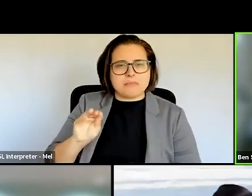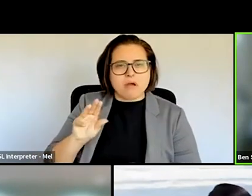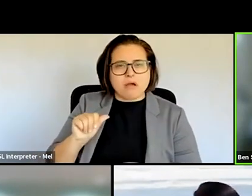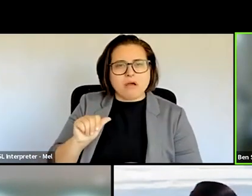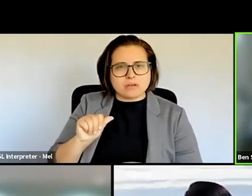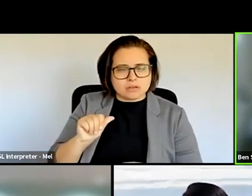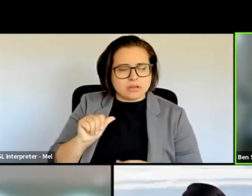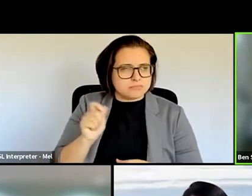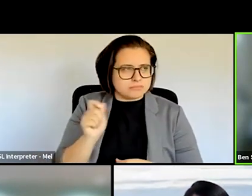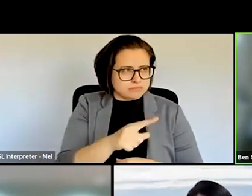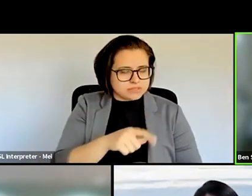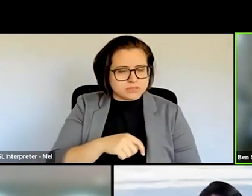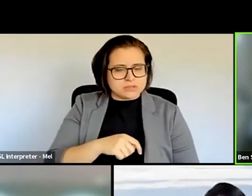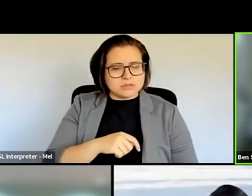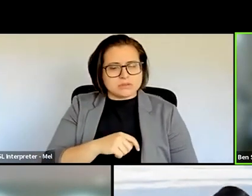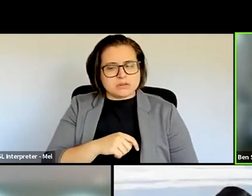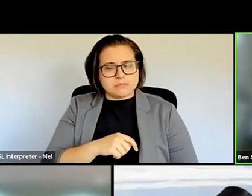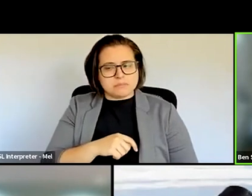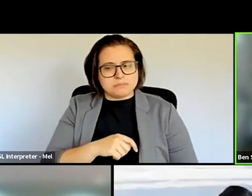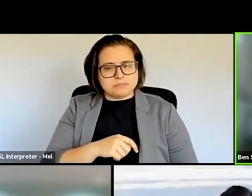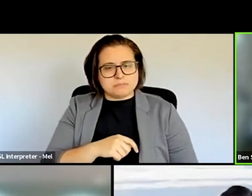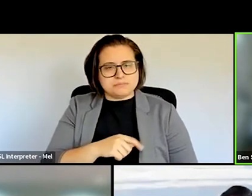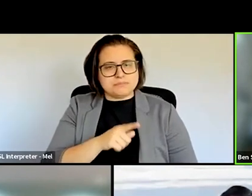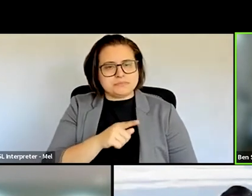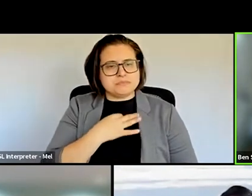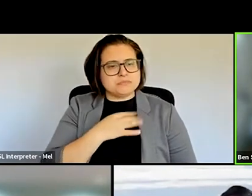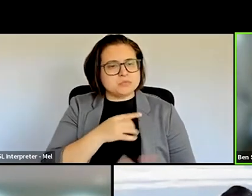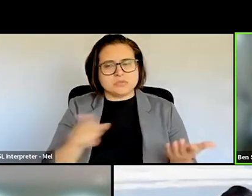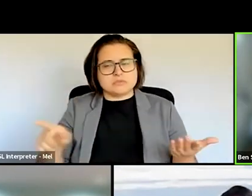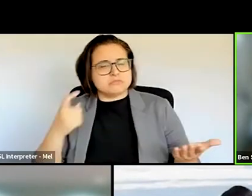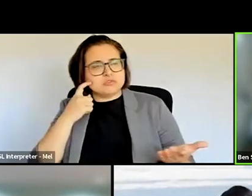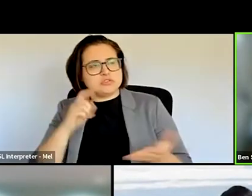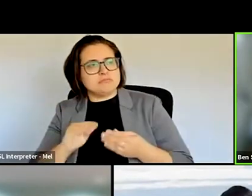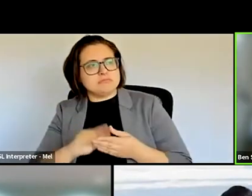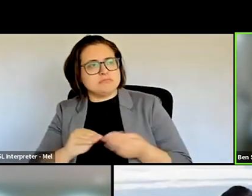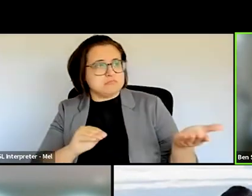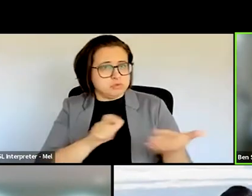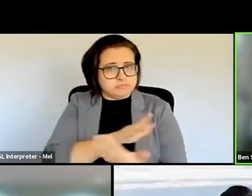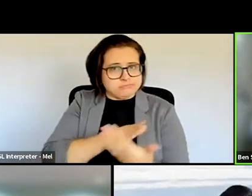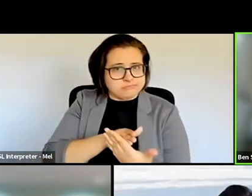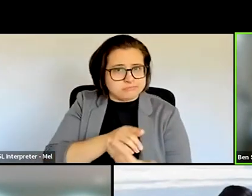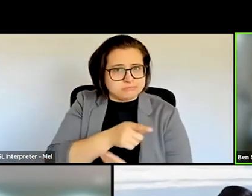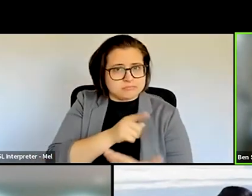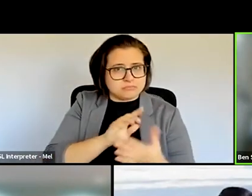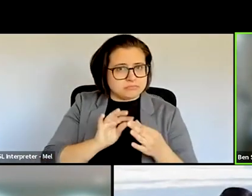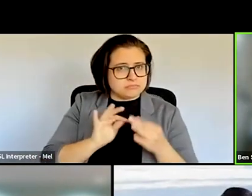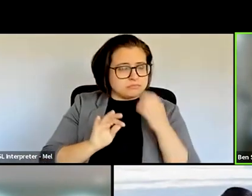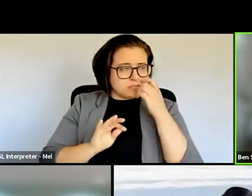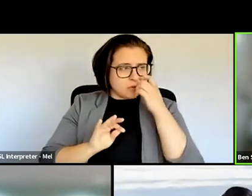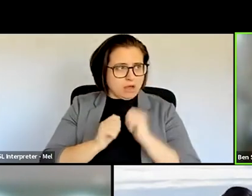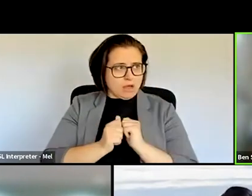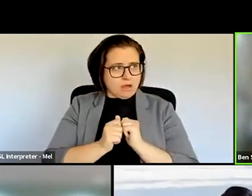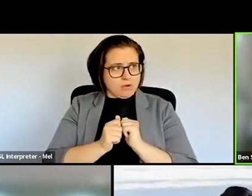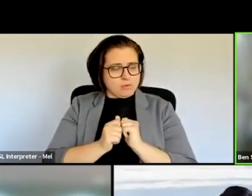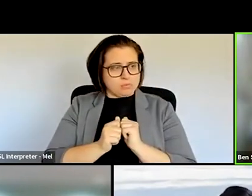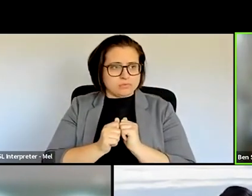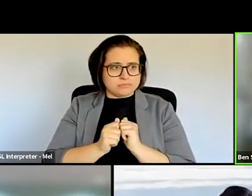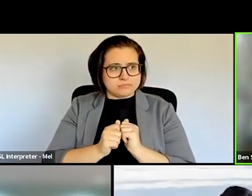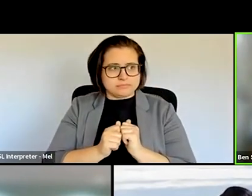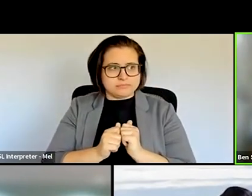and to ask whether you have a counterpoint with regard to how we might literally engage